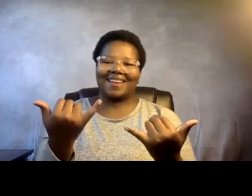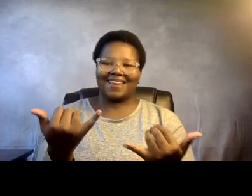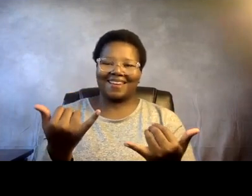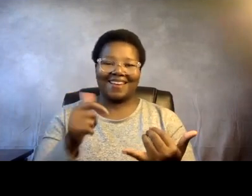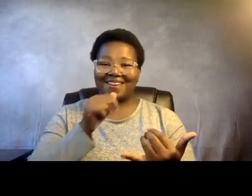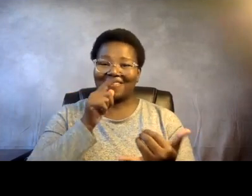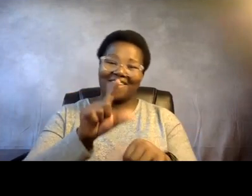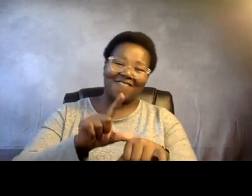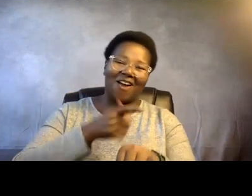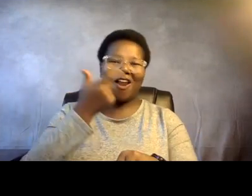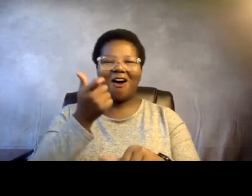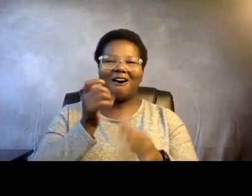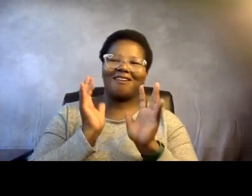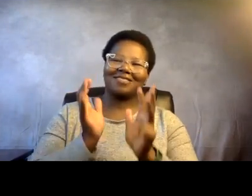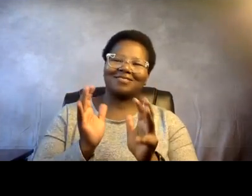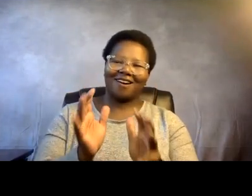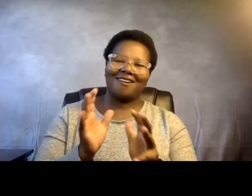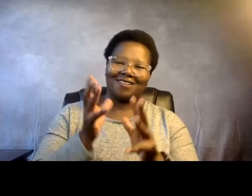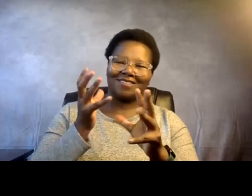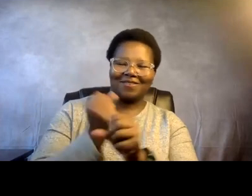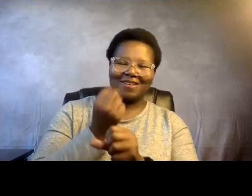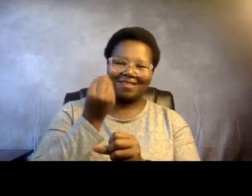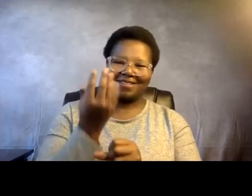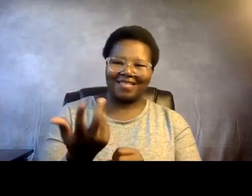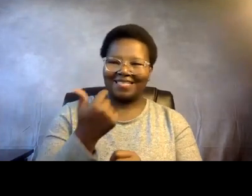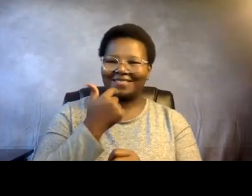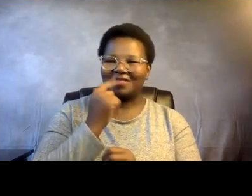to talk about, because it's one of those you either talk about it for a minute or an hour or